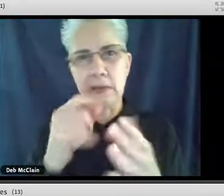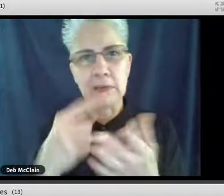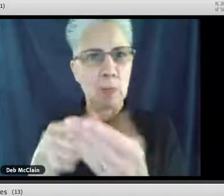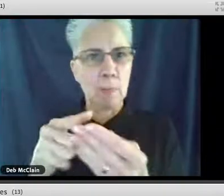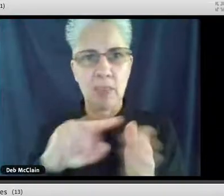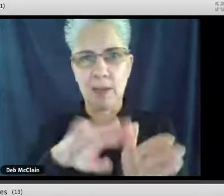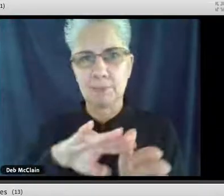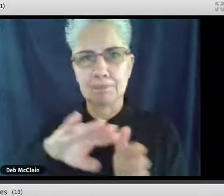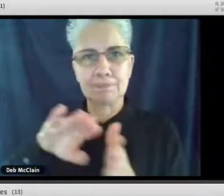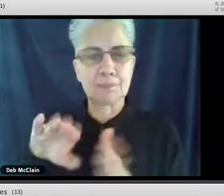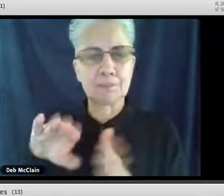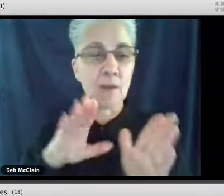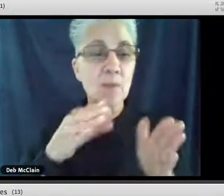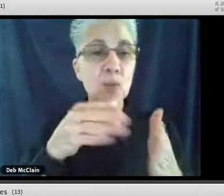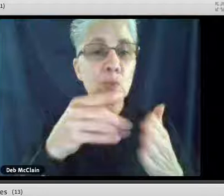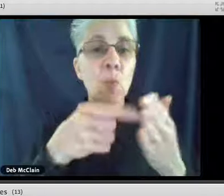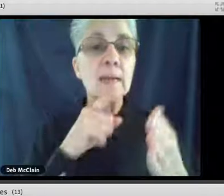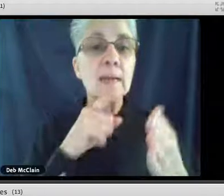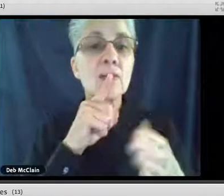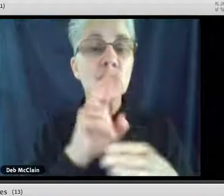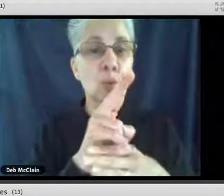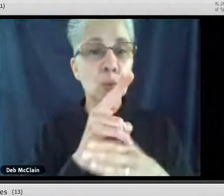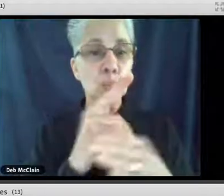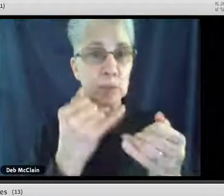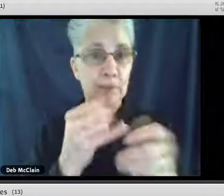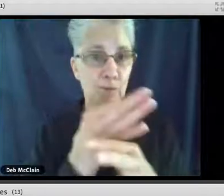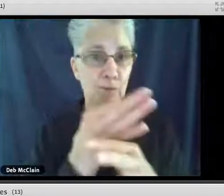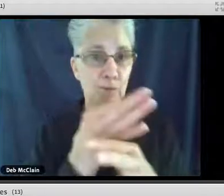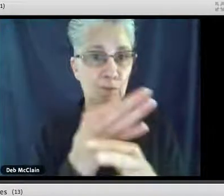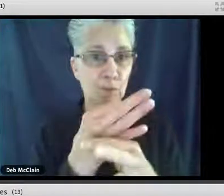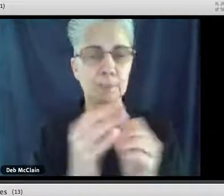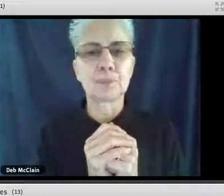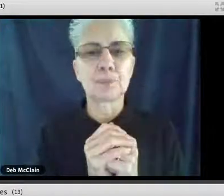We're going to focus on what we can actually use.